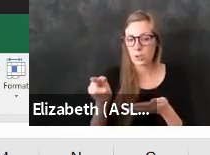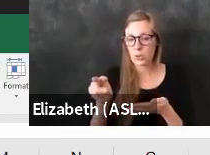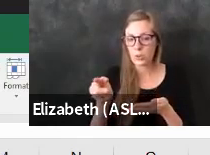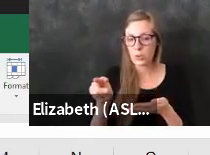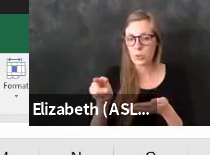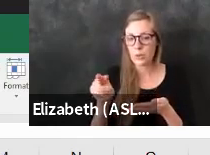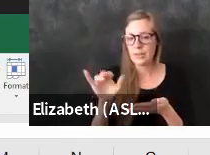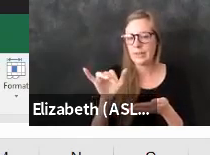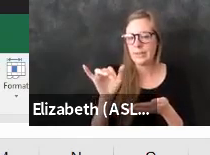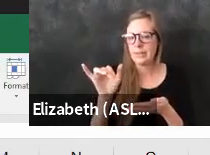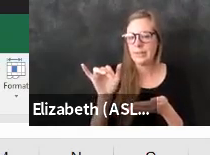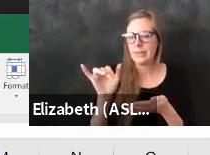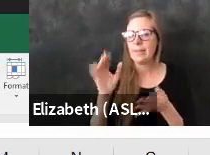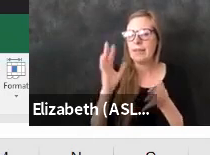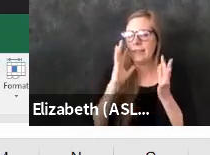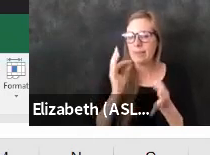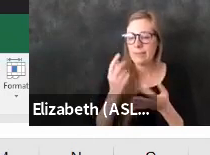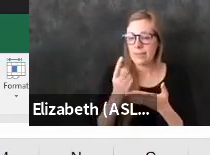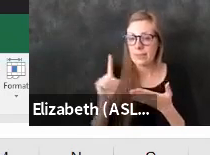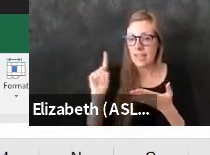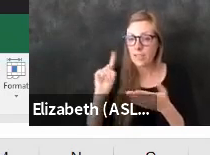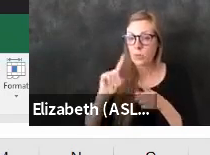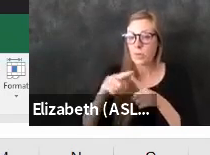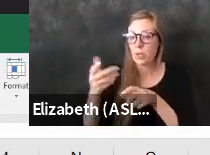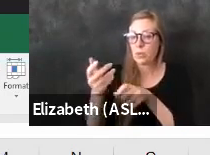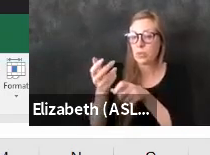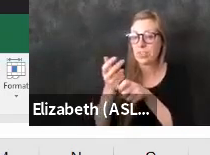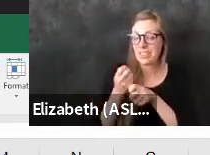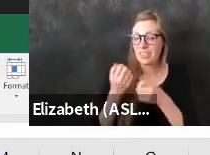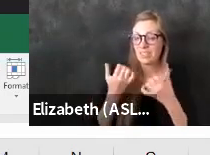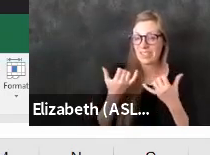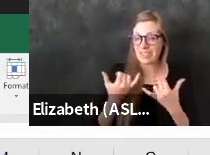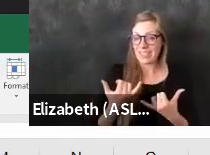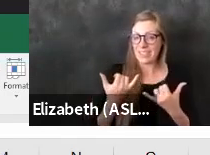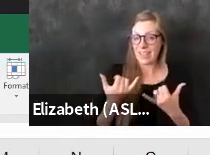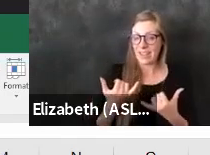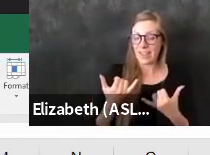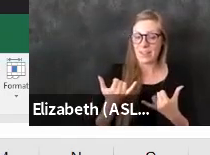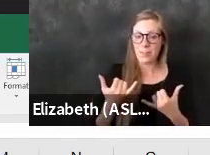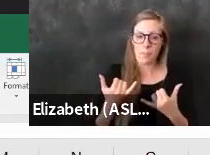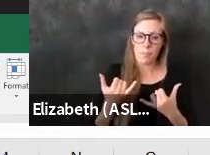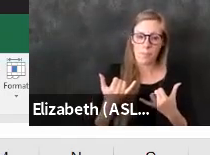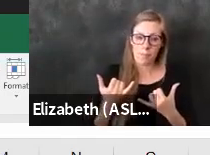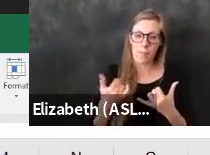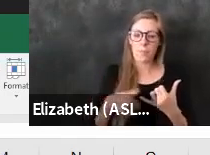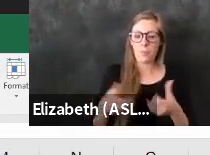allocated last week, but received today, we we received about a twelve thousand